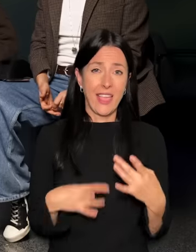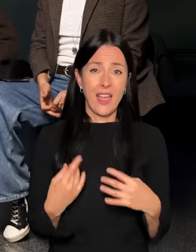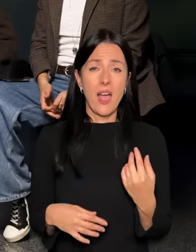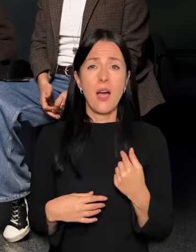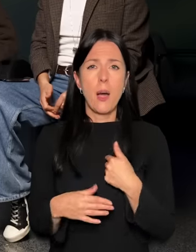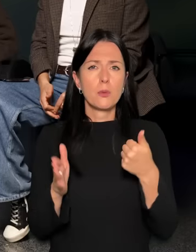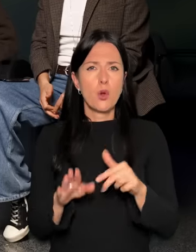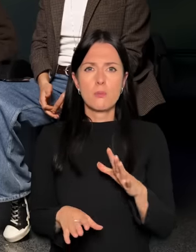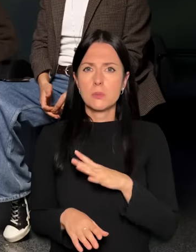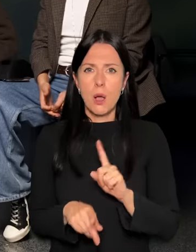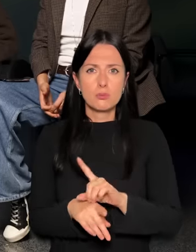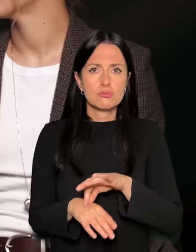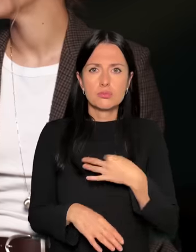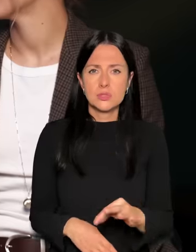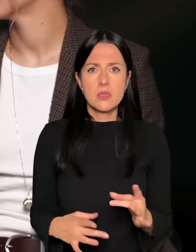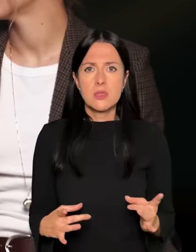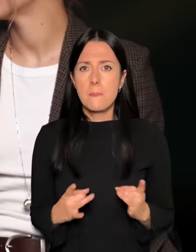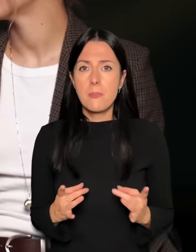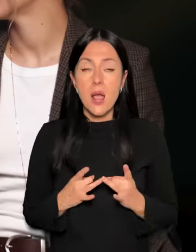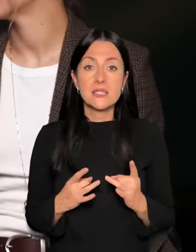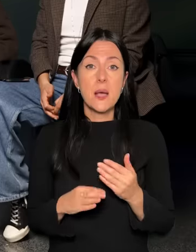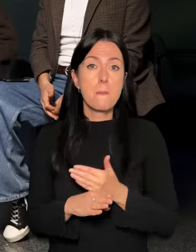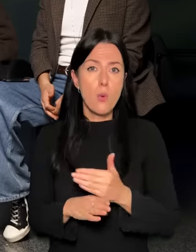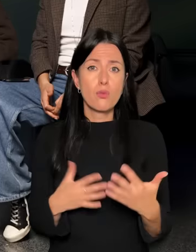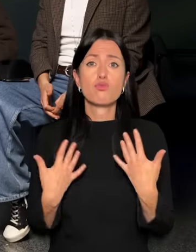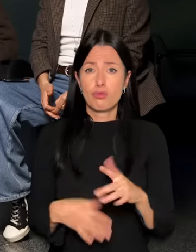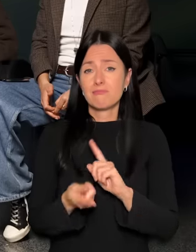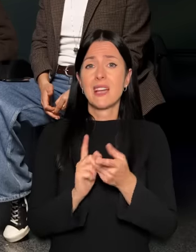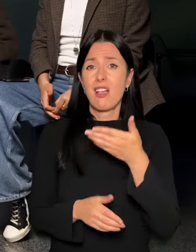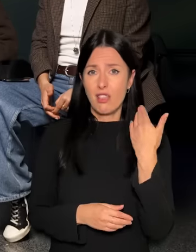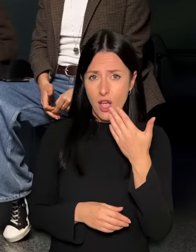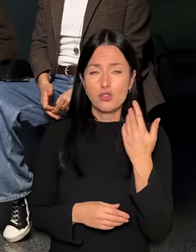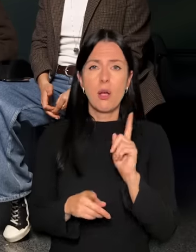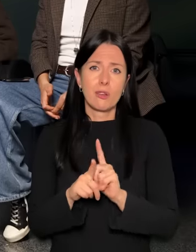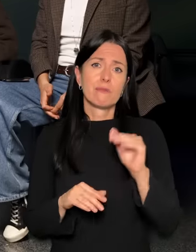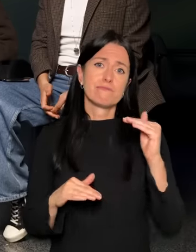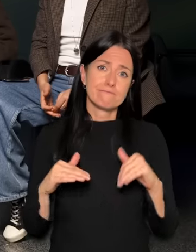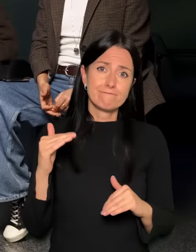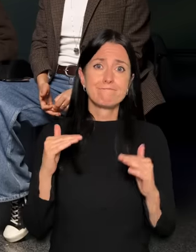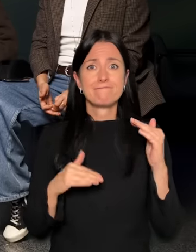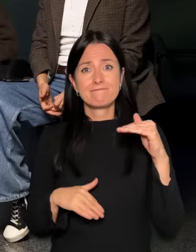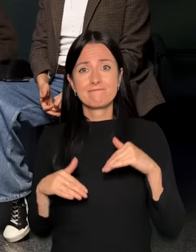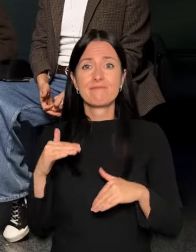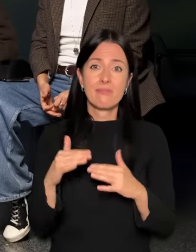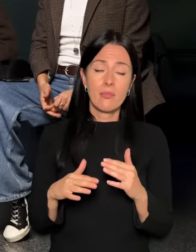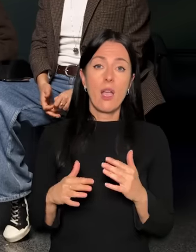Because about six months after the injury, I had a super severe depression. Then it got better. It came and went in waves.